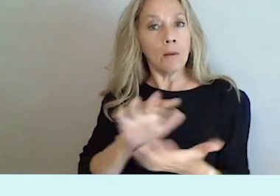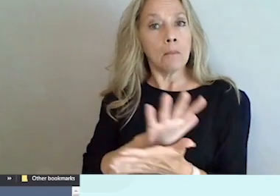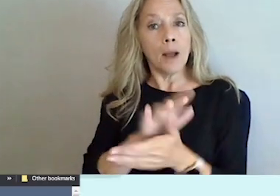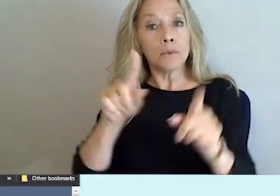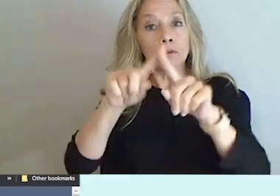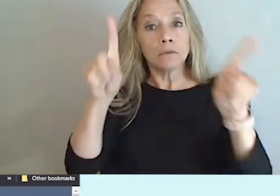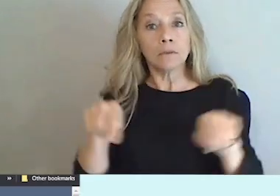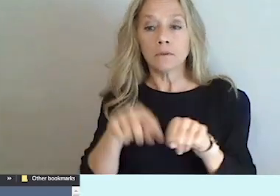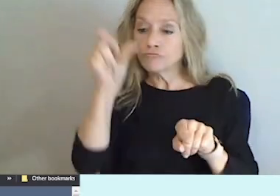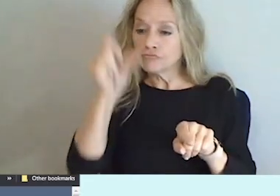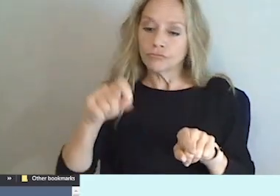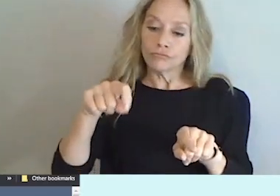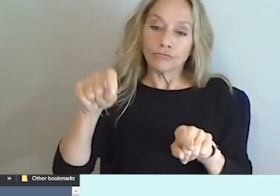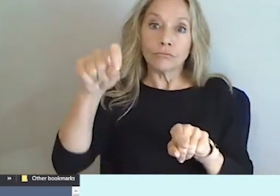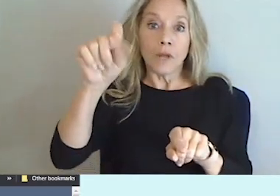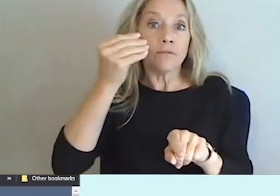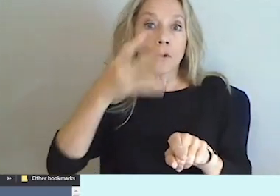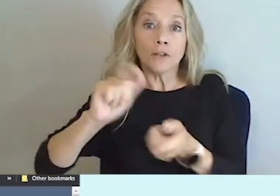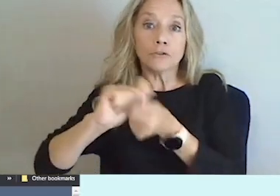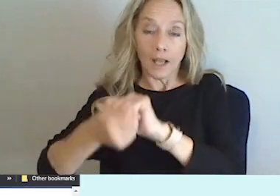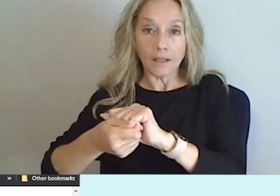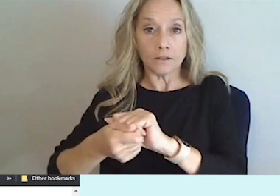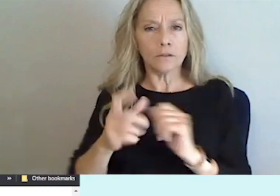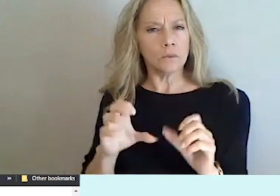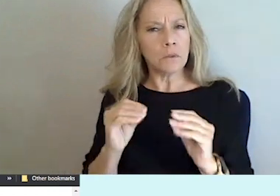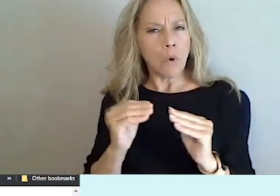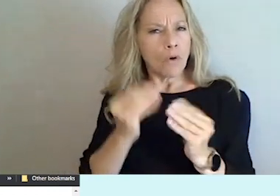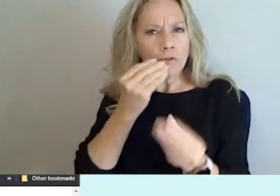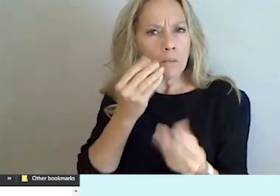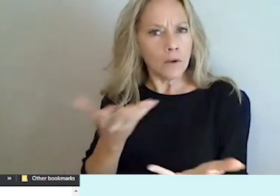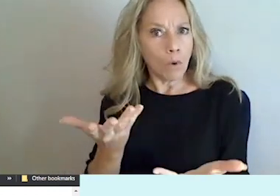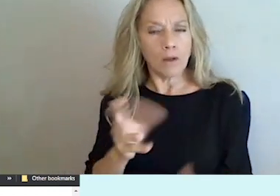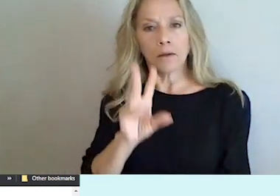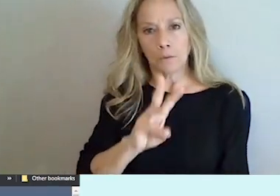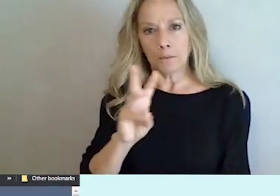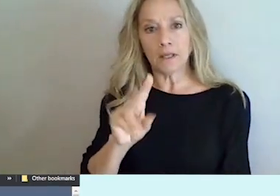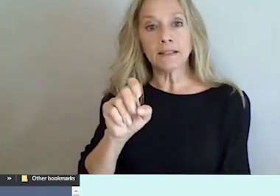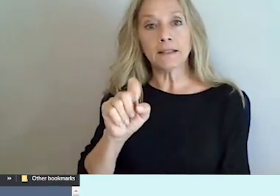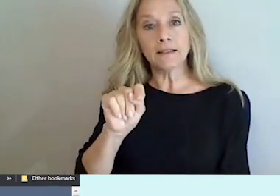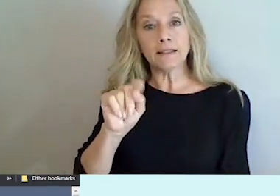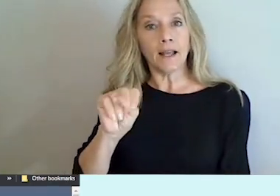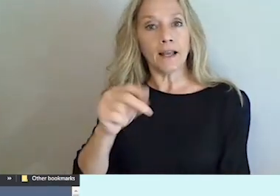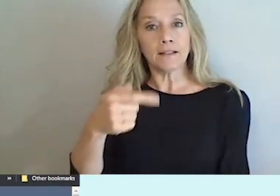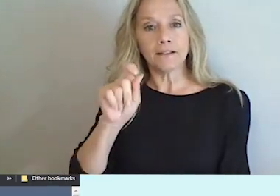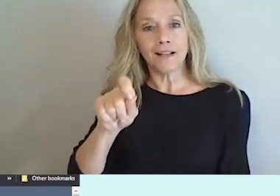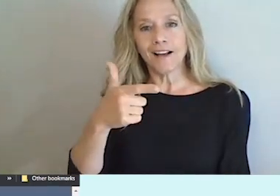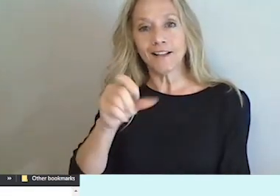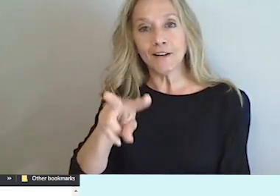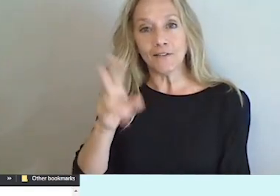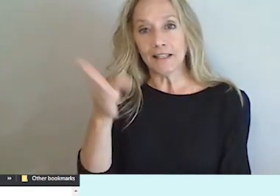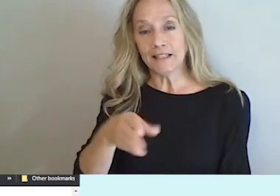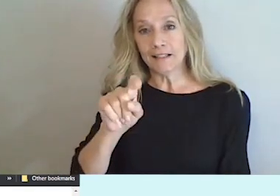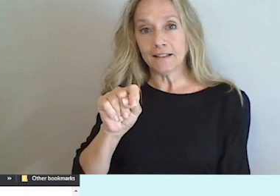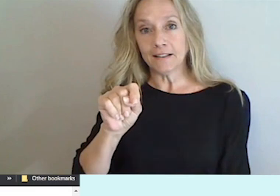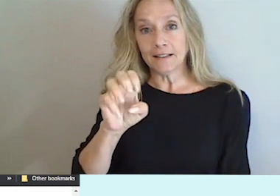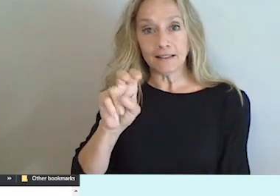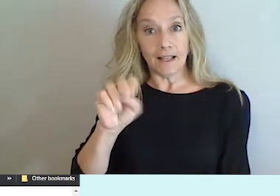For more information about renewals, you can visit our website at TN.gov/TennCare/renewals.